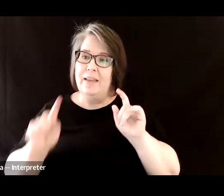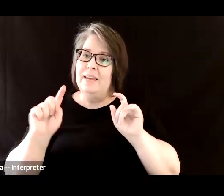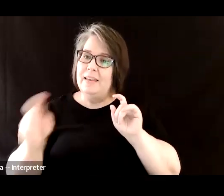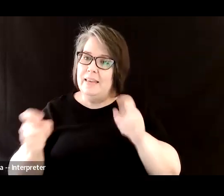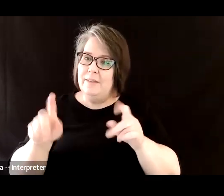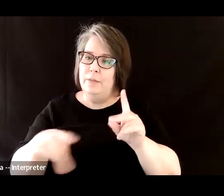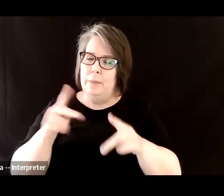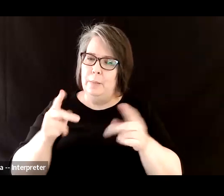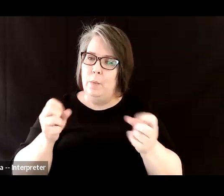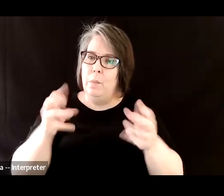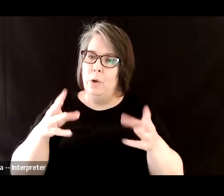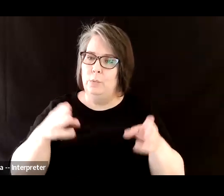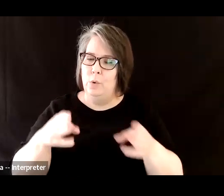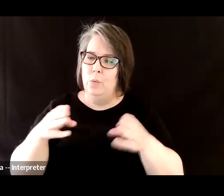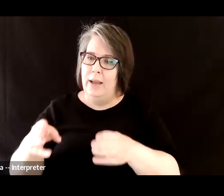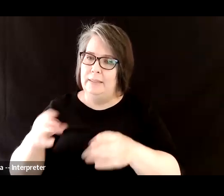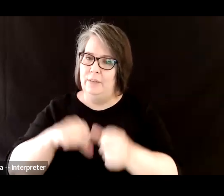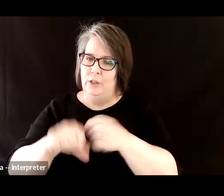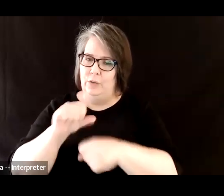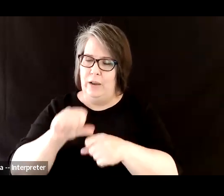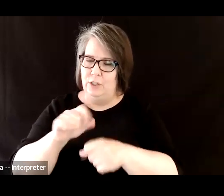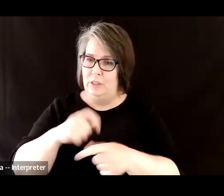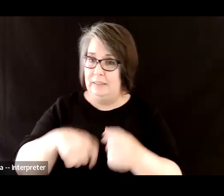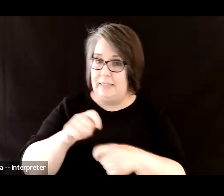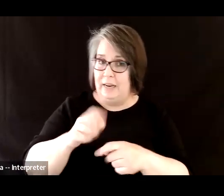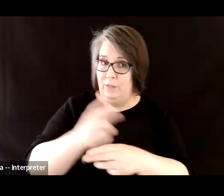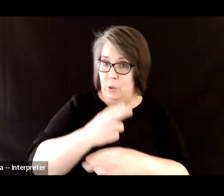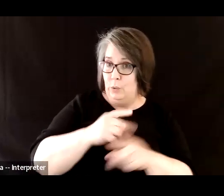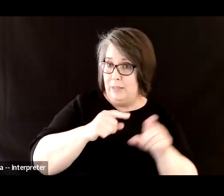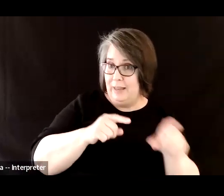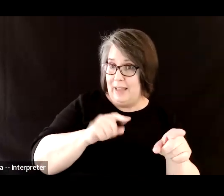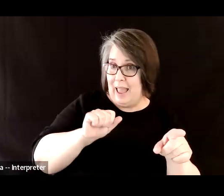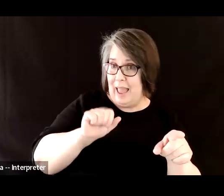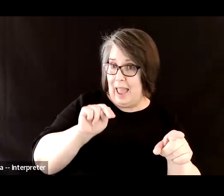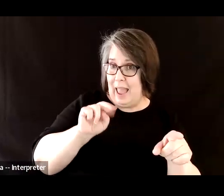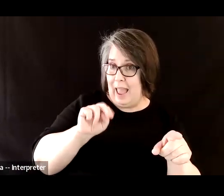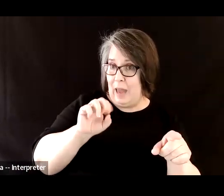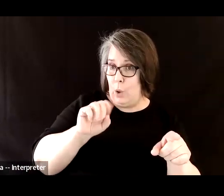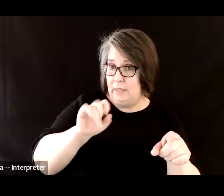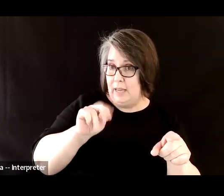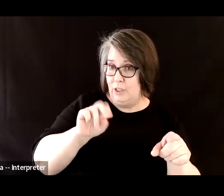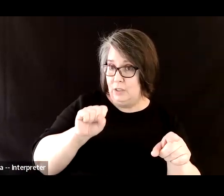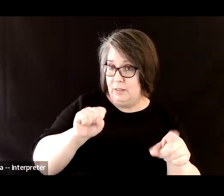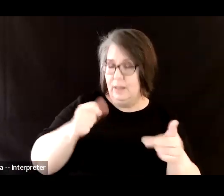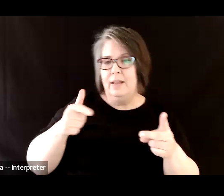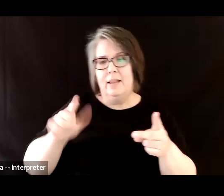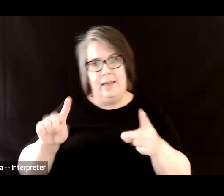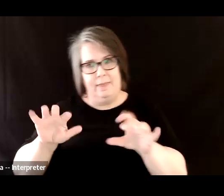interaction. Perhaps it's instead of using the annotations, let them type in chat what they want to add to